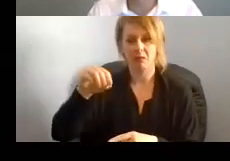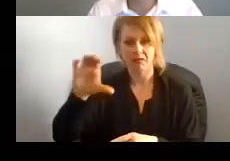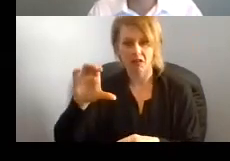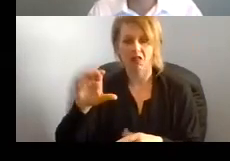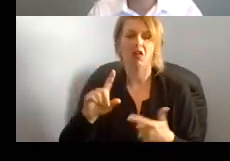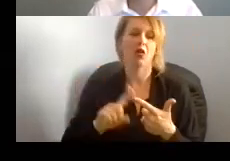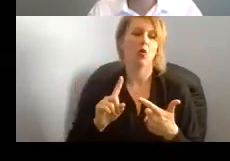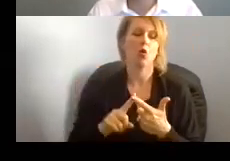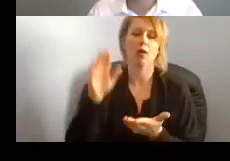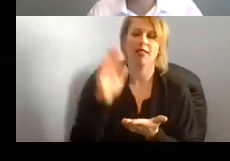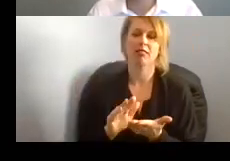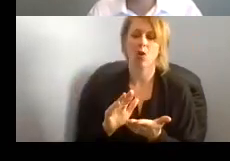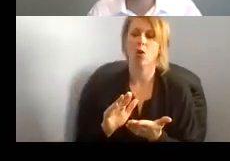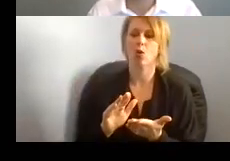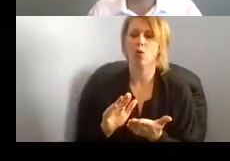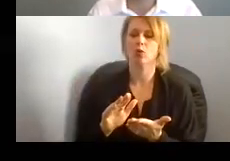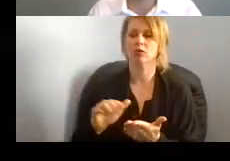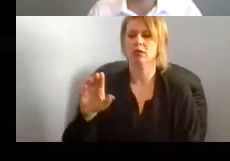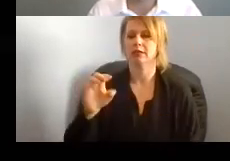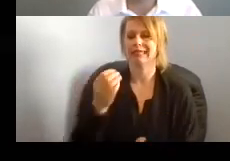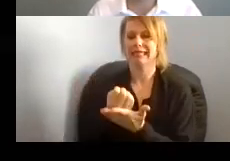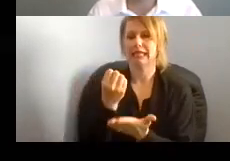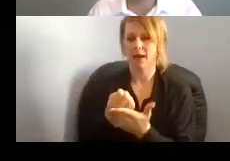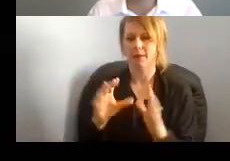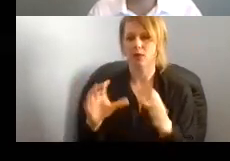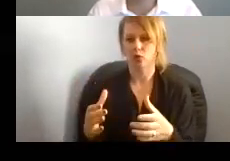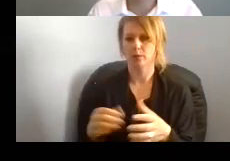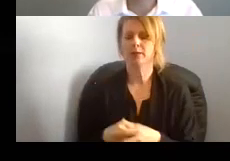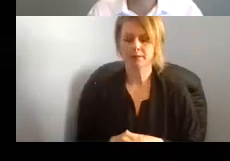And we have to recognize they have a disproportionate share of loss.